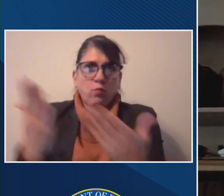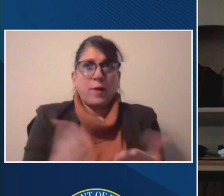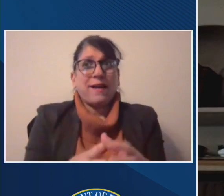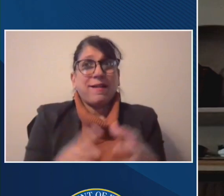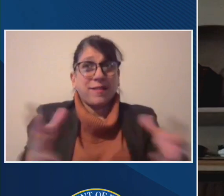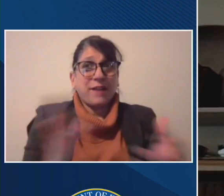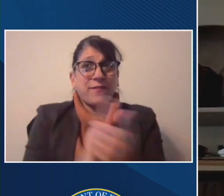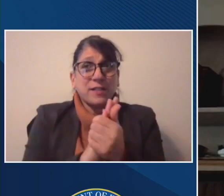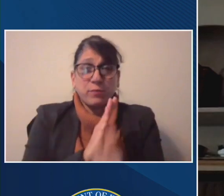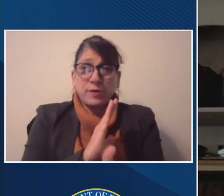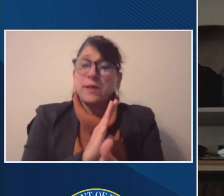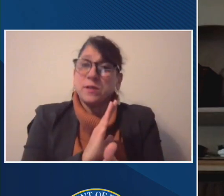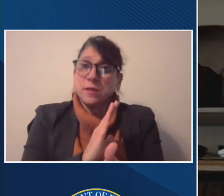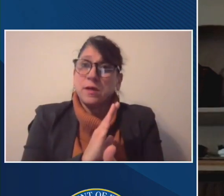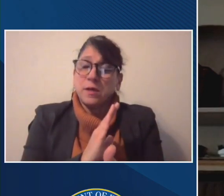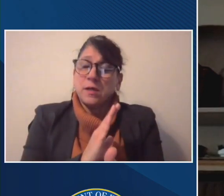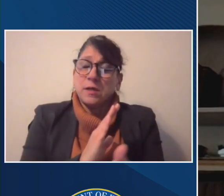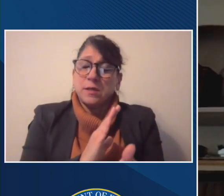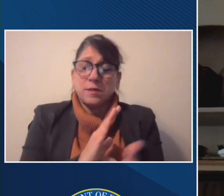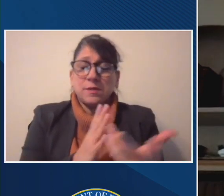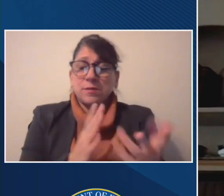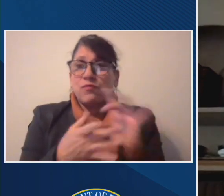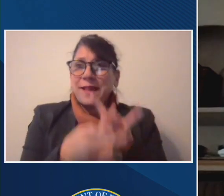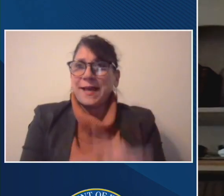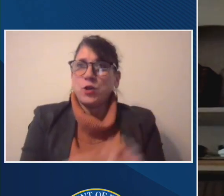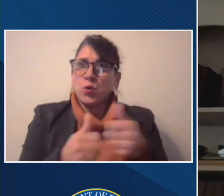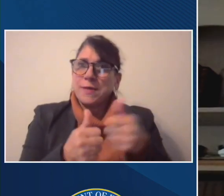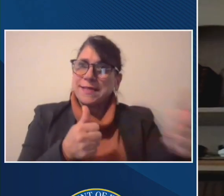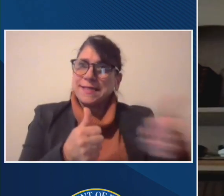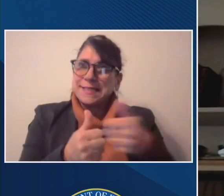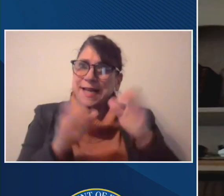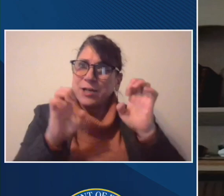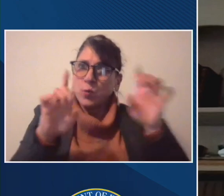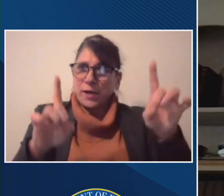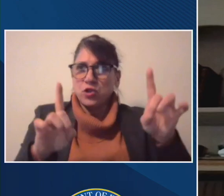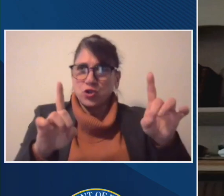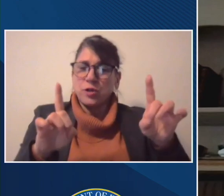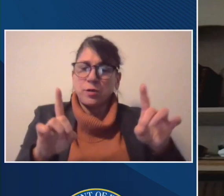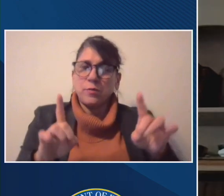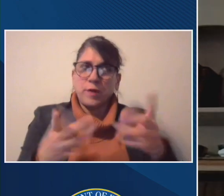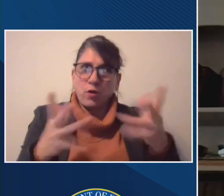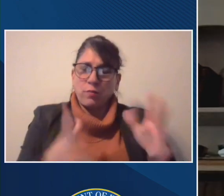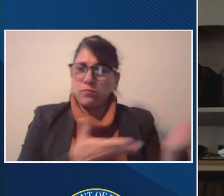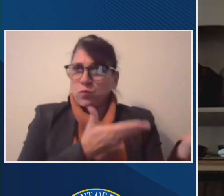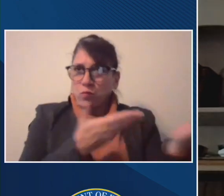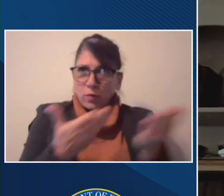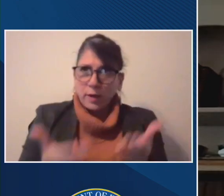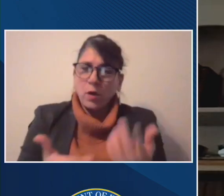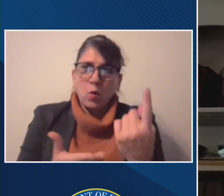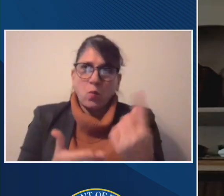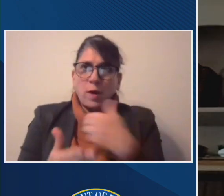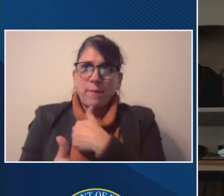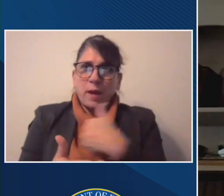area of distance education to the table. And we have at least one member who served on the distance and innovation committee